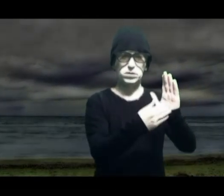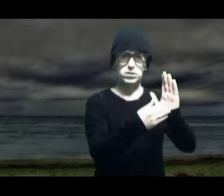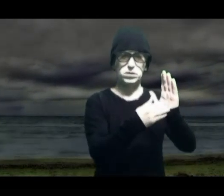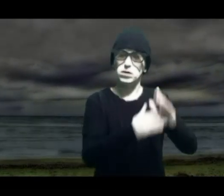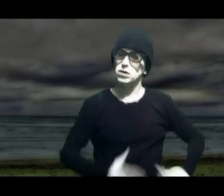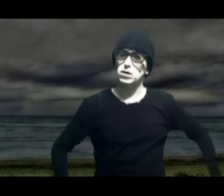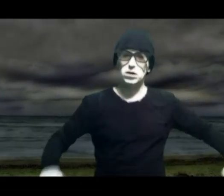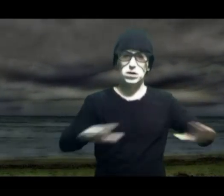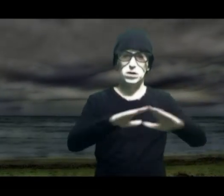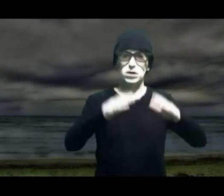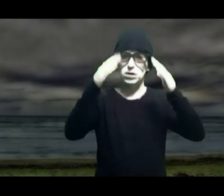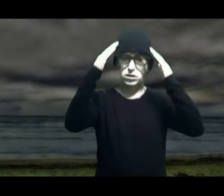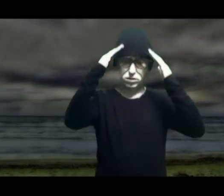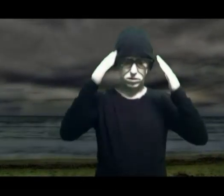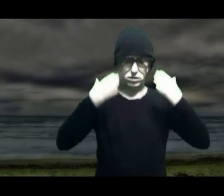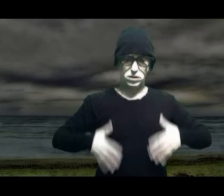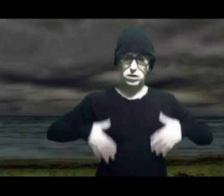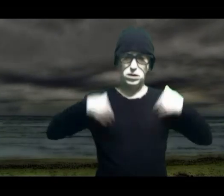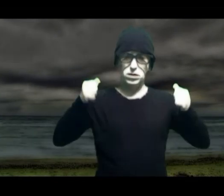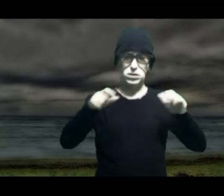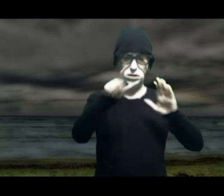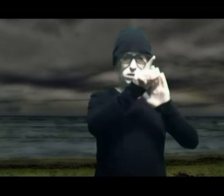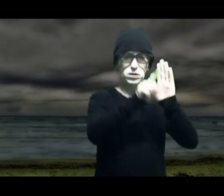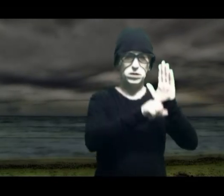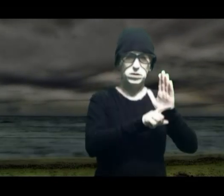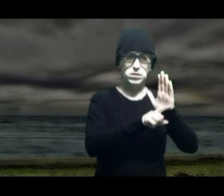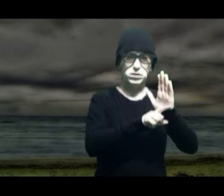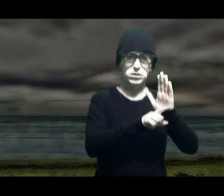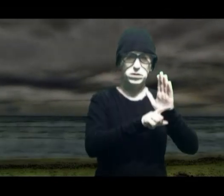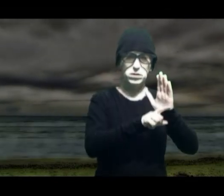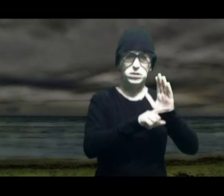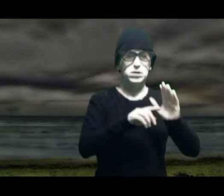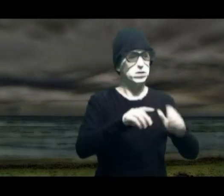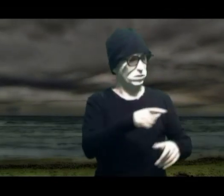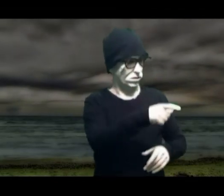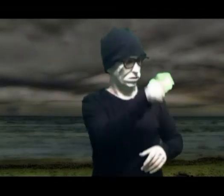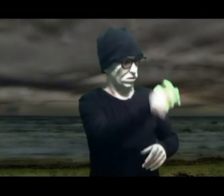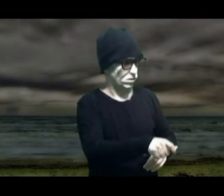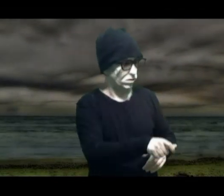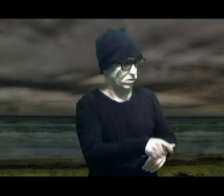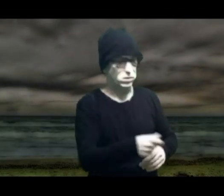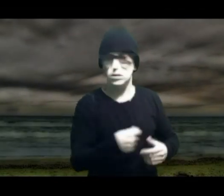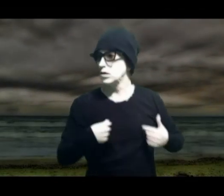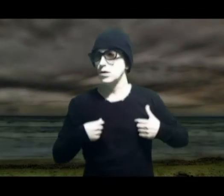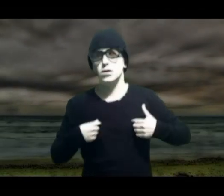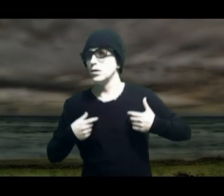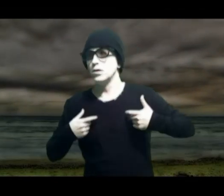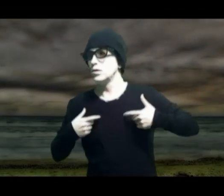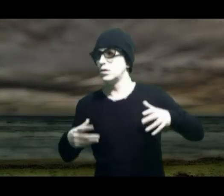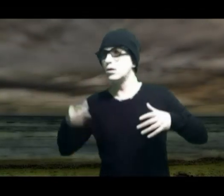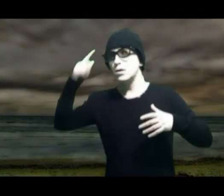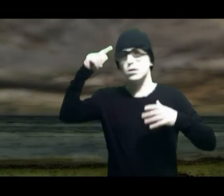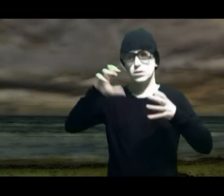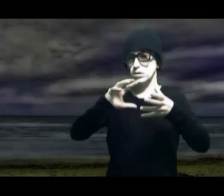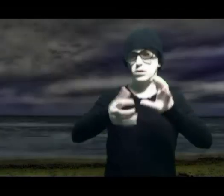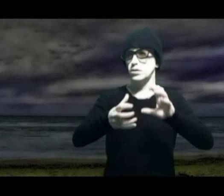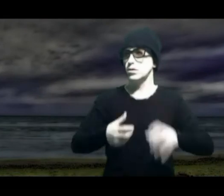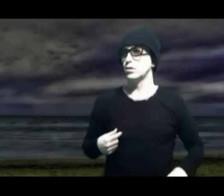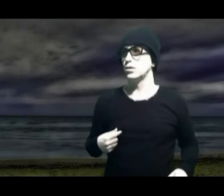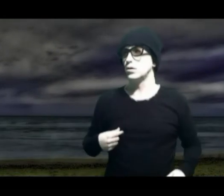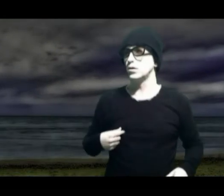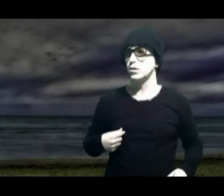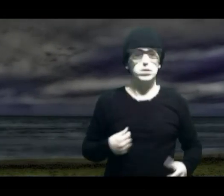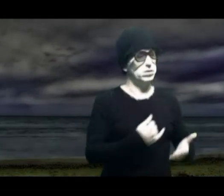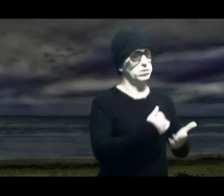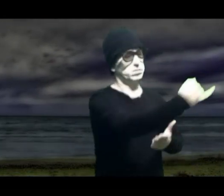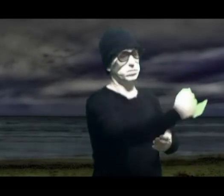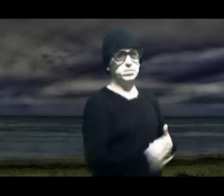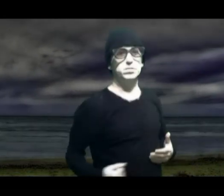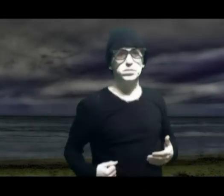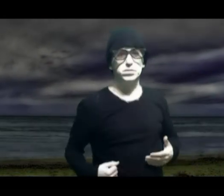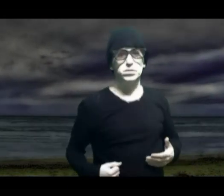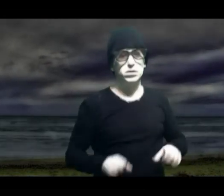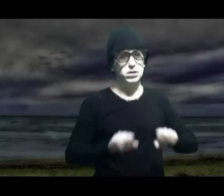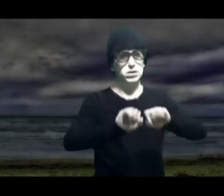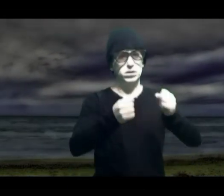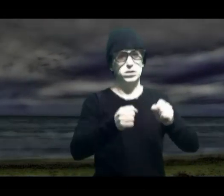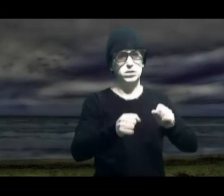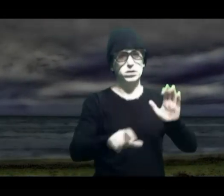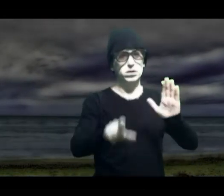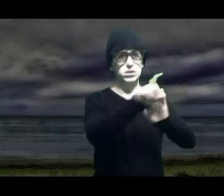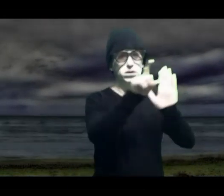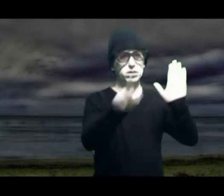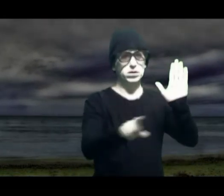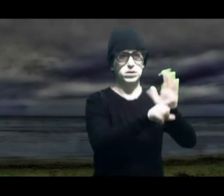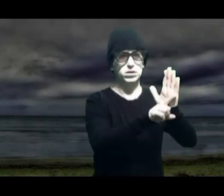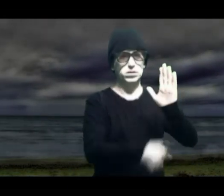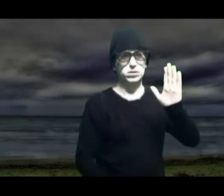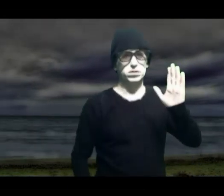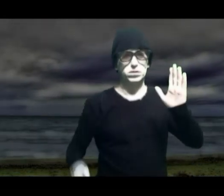All such mental health laws which deny the individual the right to say no to brain mutilation are in effect illegal even by human standards.